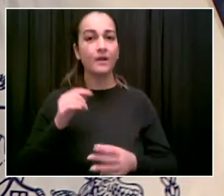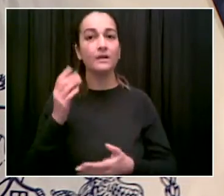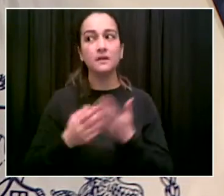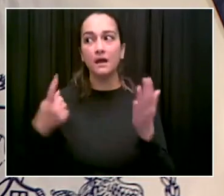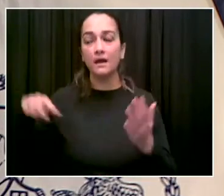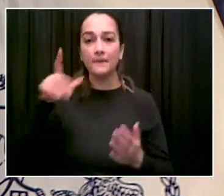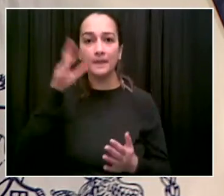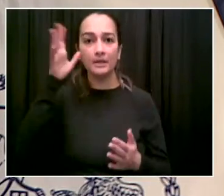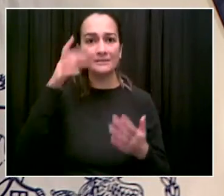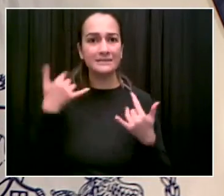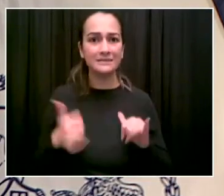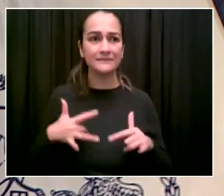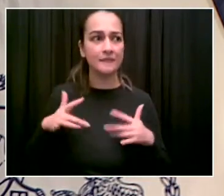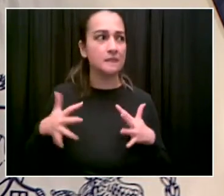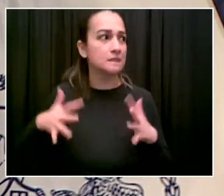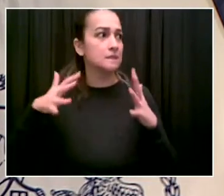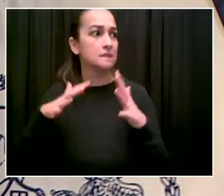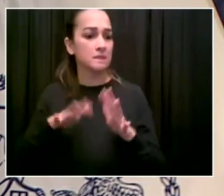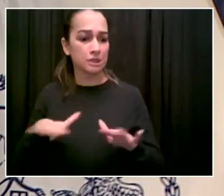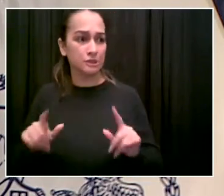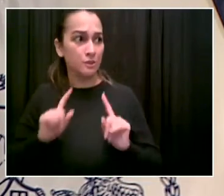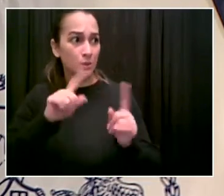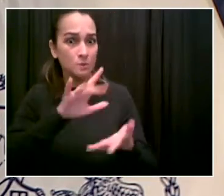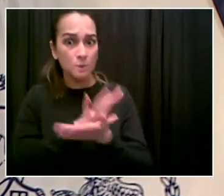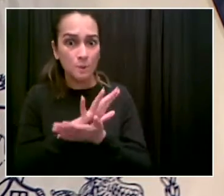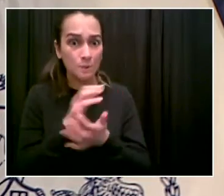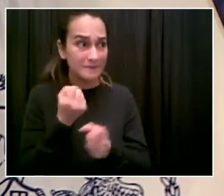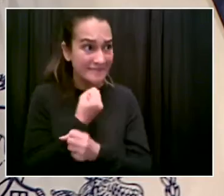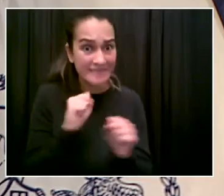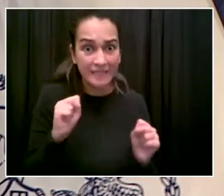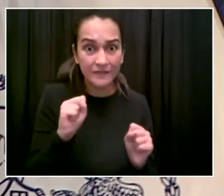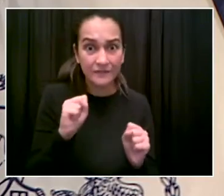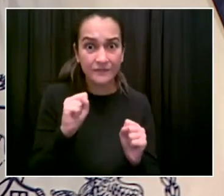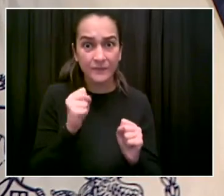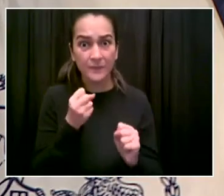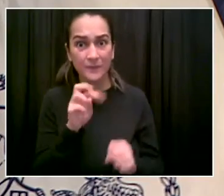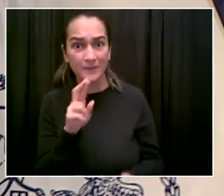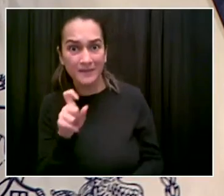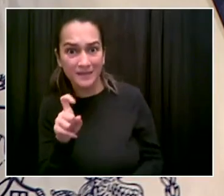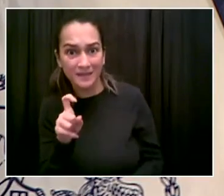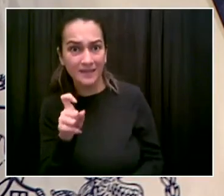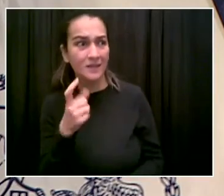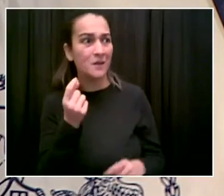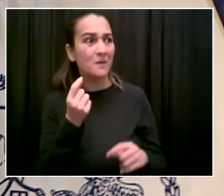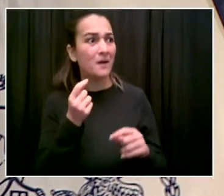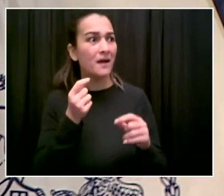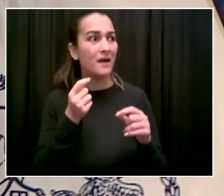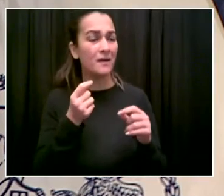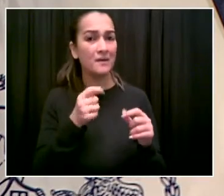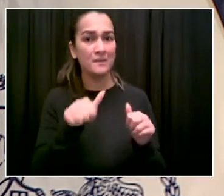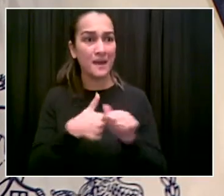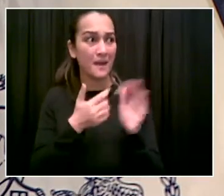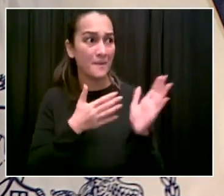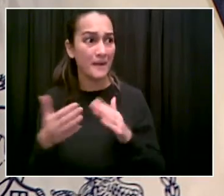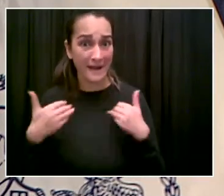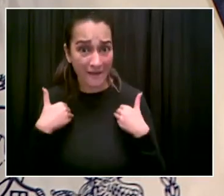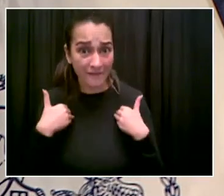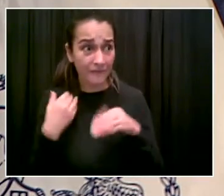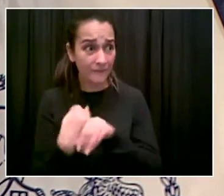IS SAFE. IS THERE ANY OPTION